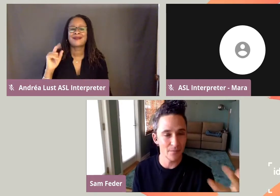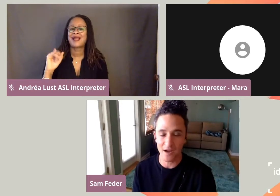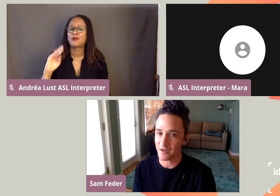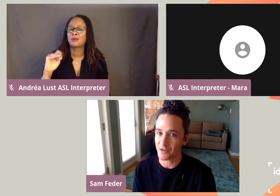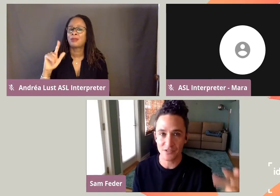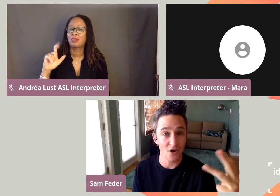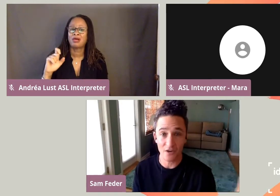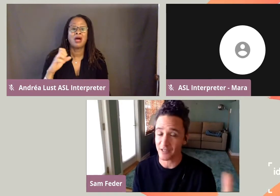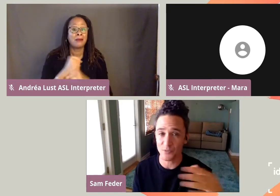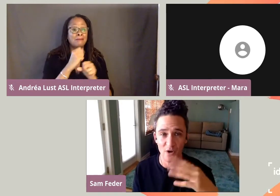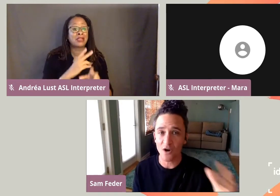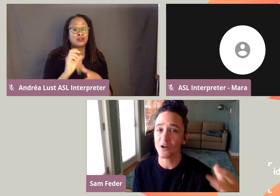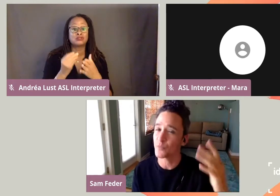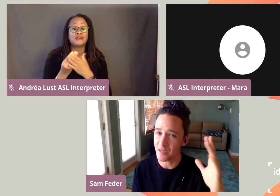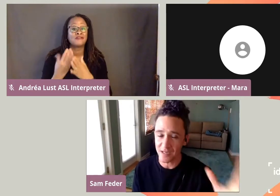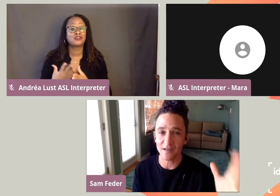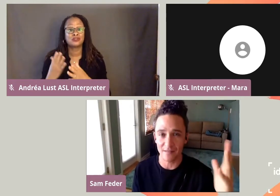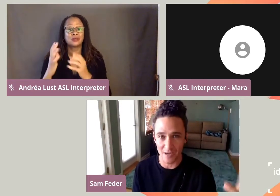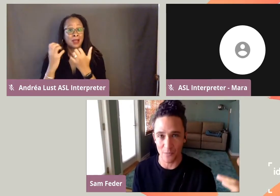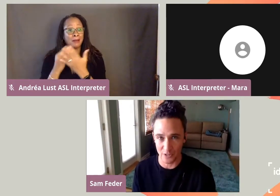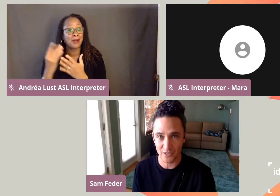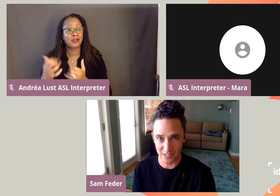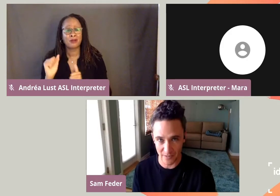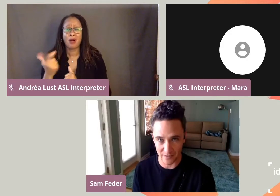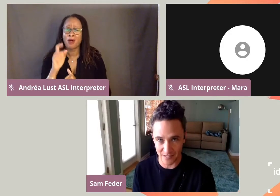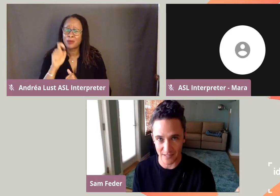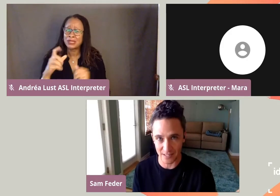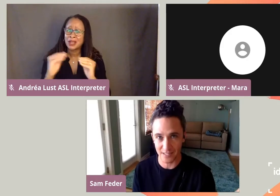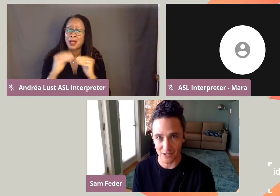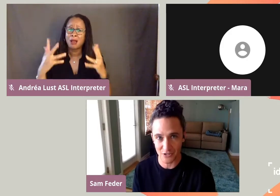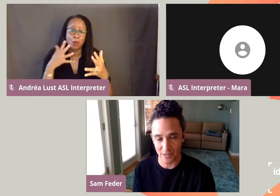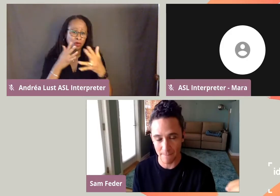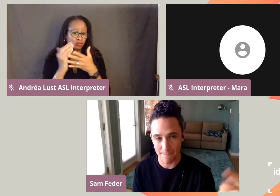the buyers, the audience, we all would need a lot more transparency in this industry.